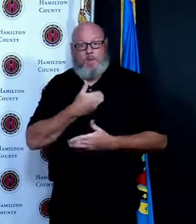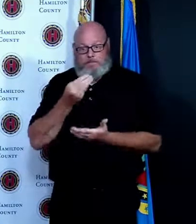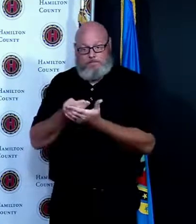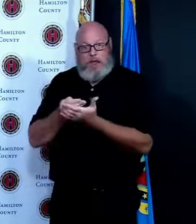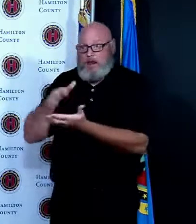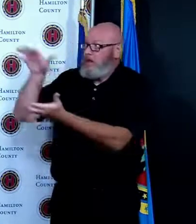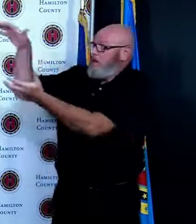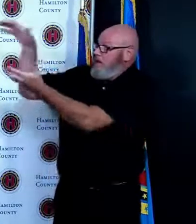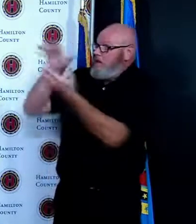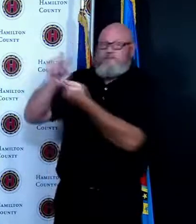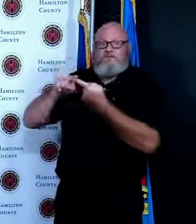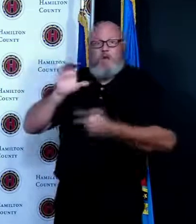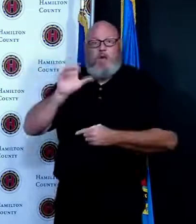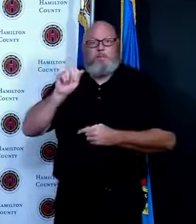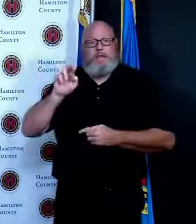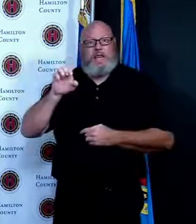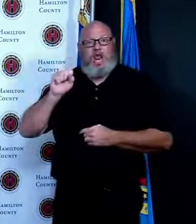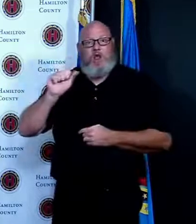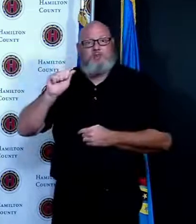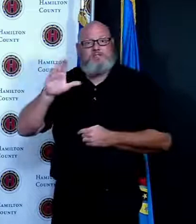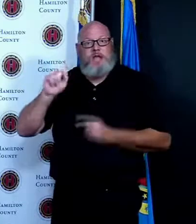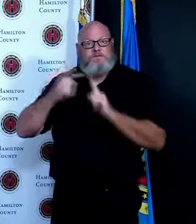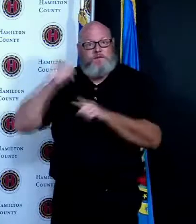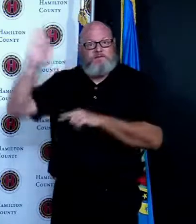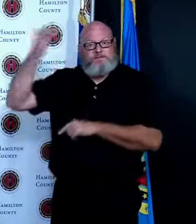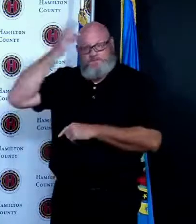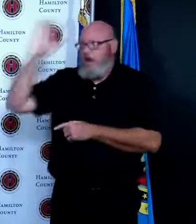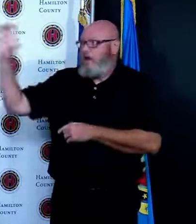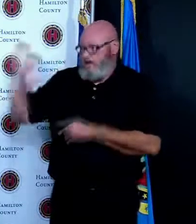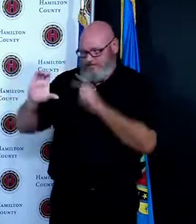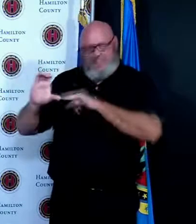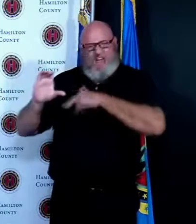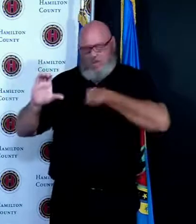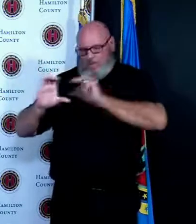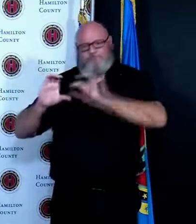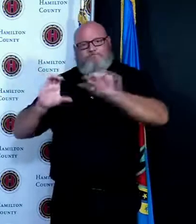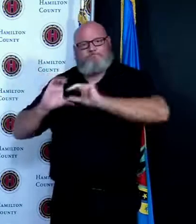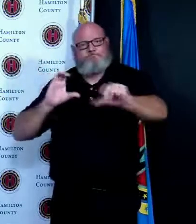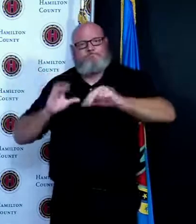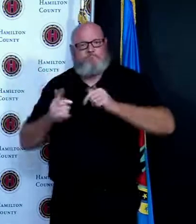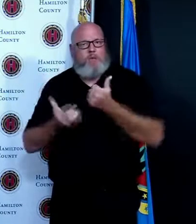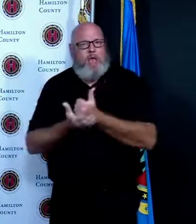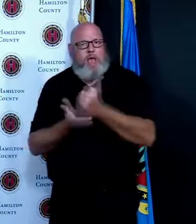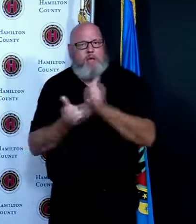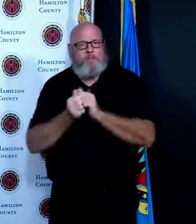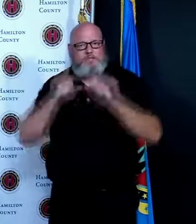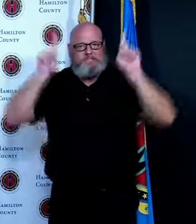and other partnership agencies so if you go to the HealthCollab.org